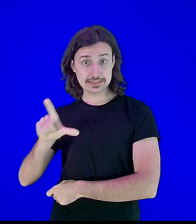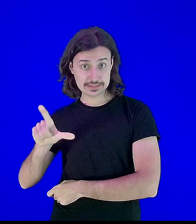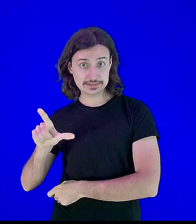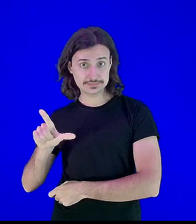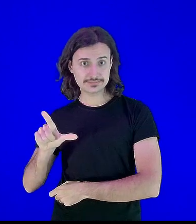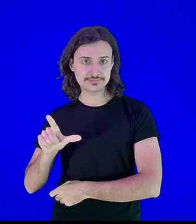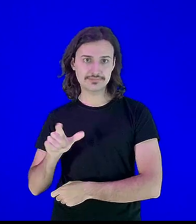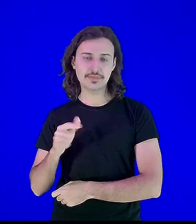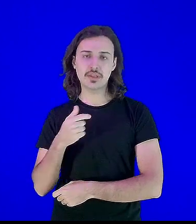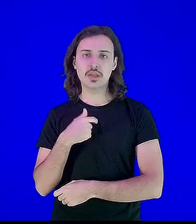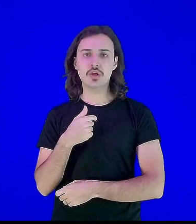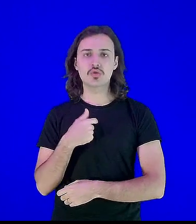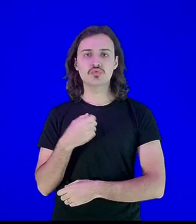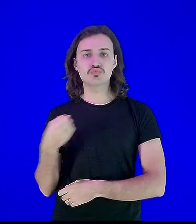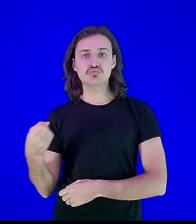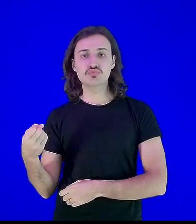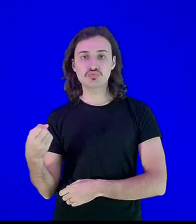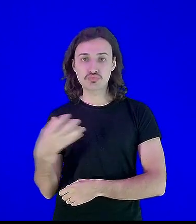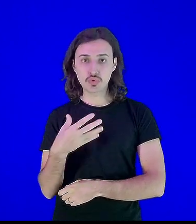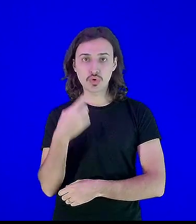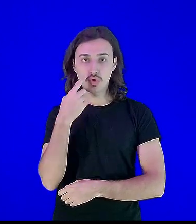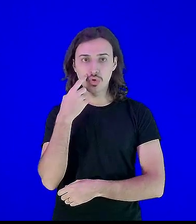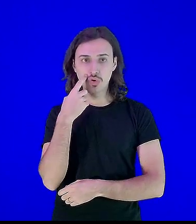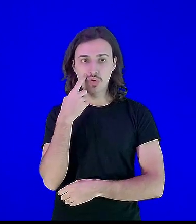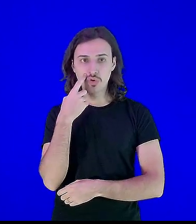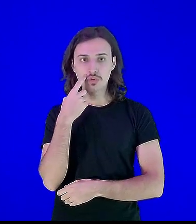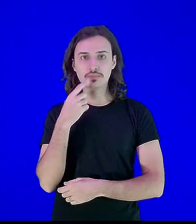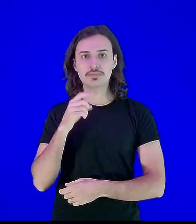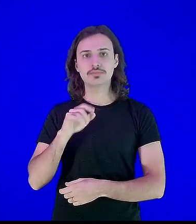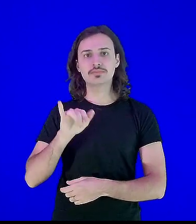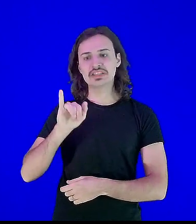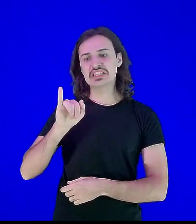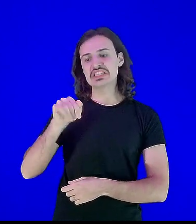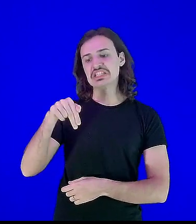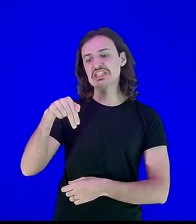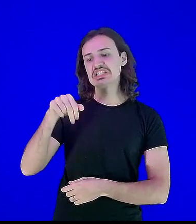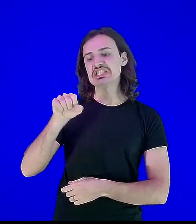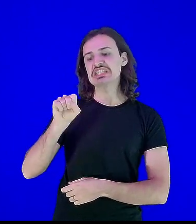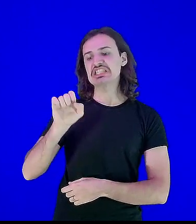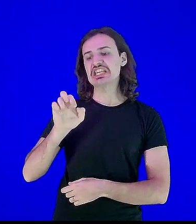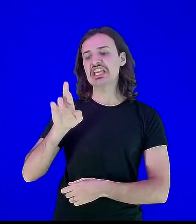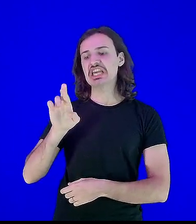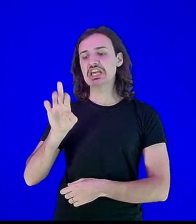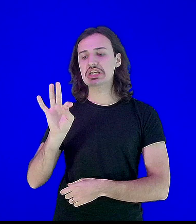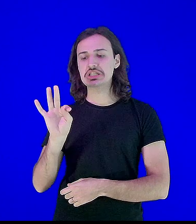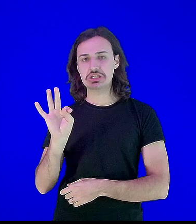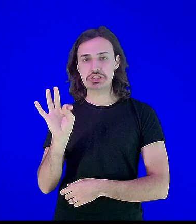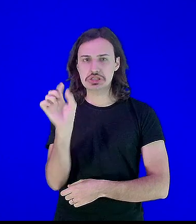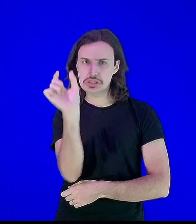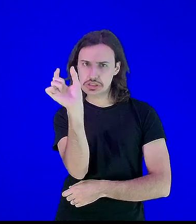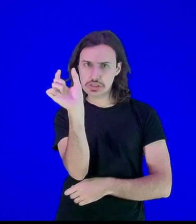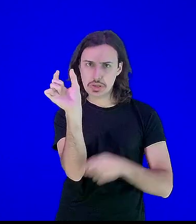I'm going to go in "insert" and I can see I also have a shortcut to add a new page